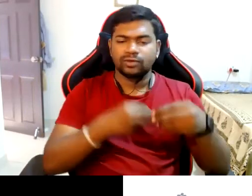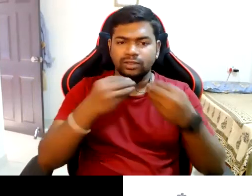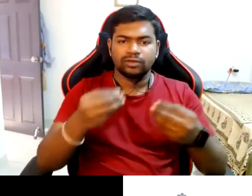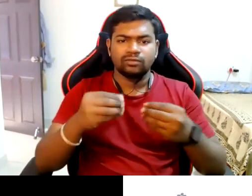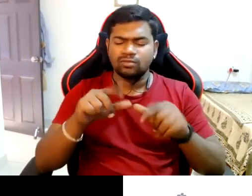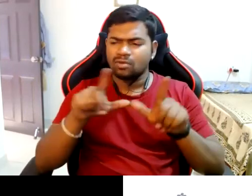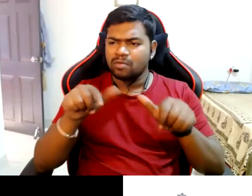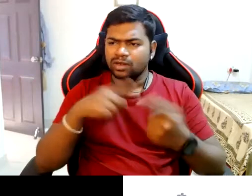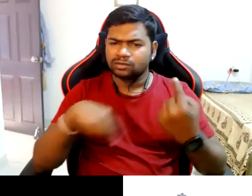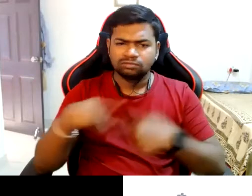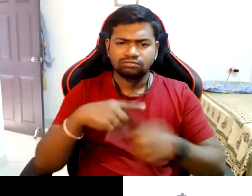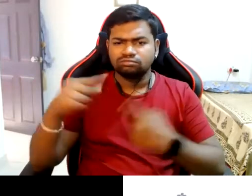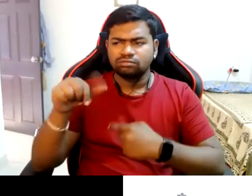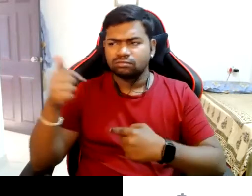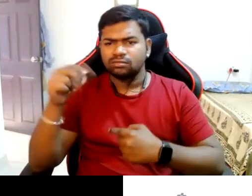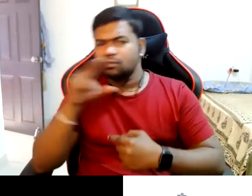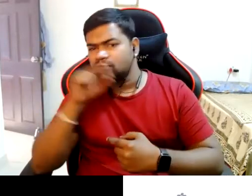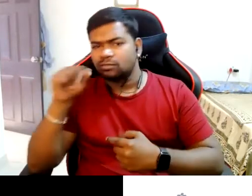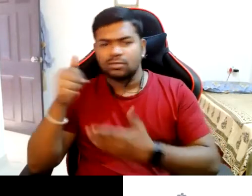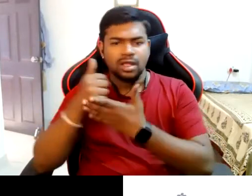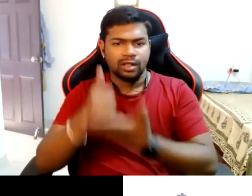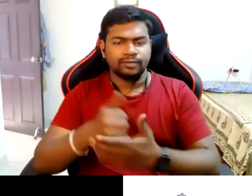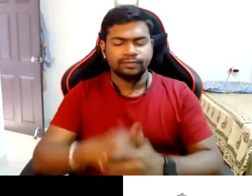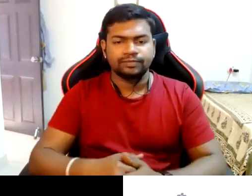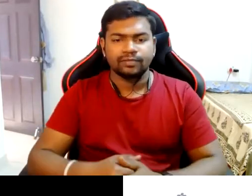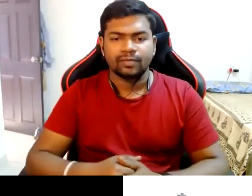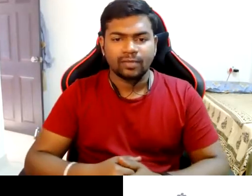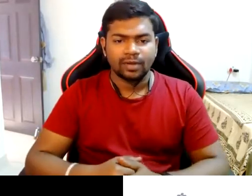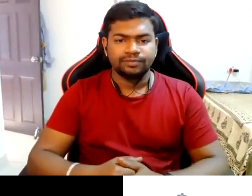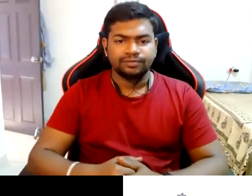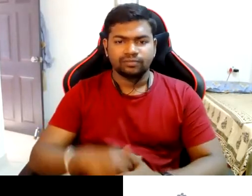Then I emailed my, i email, my management and told them I need caption.